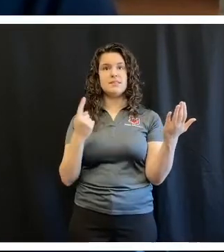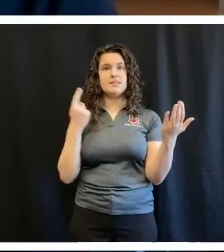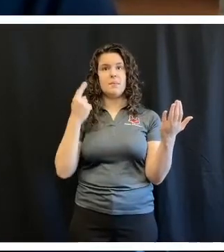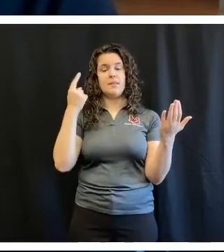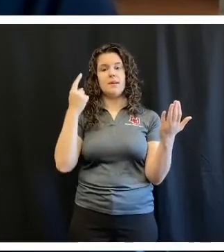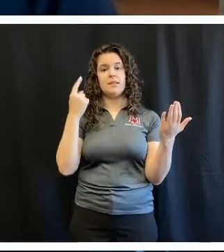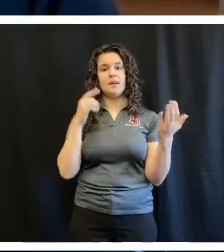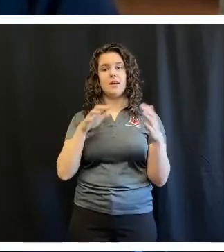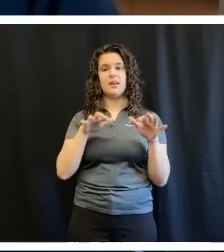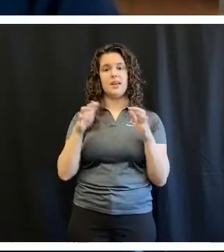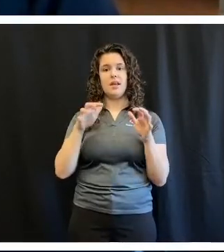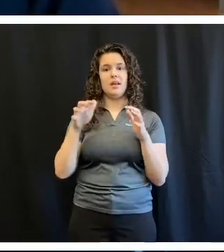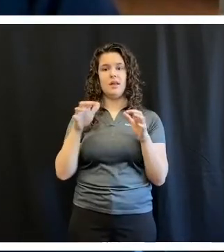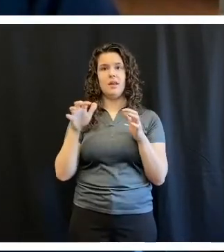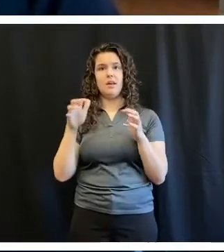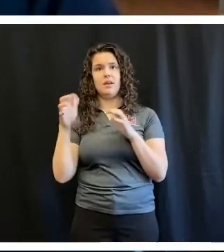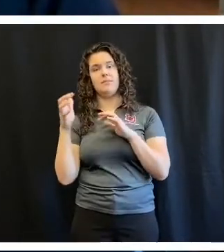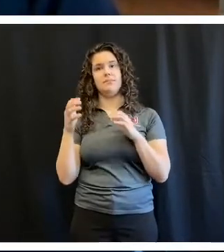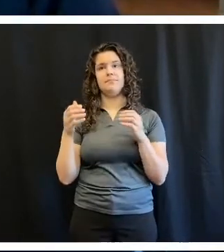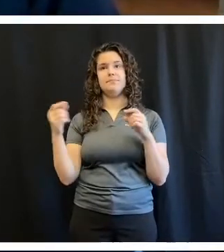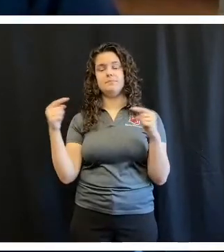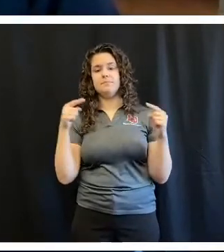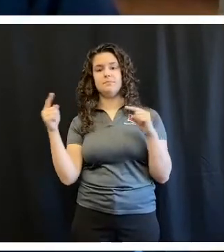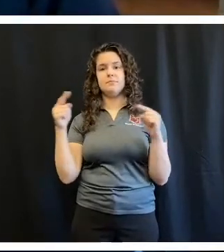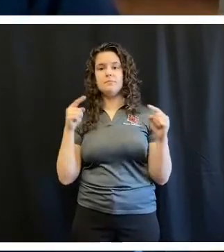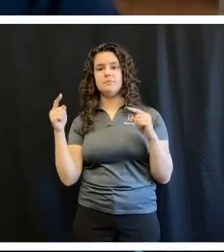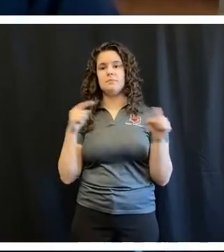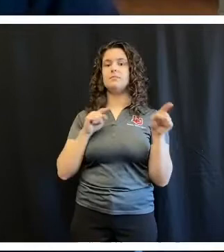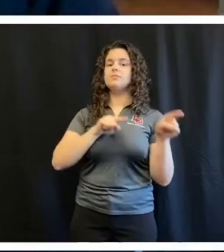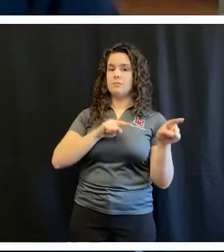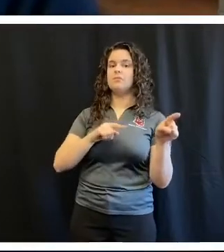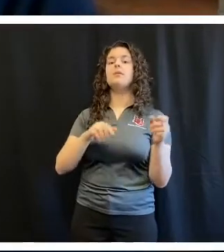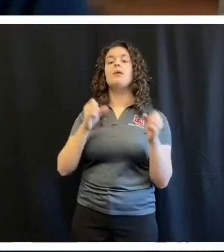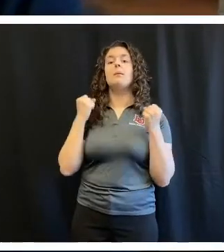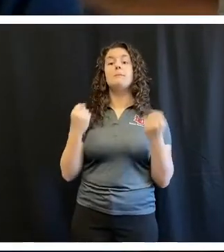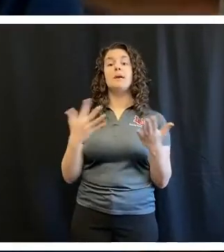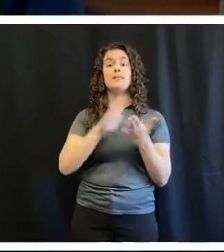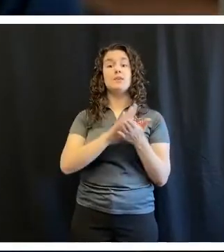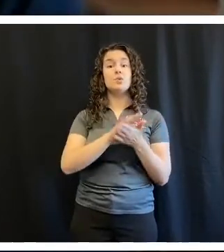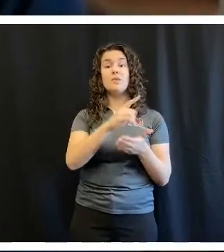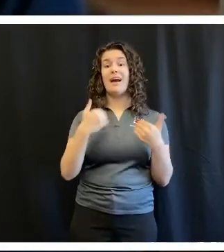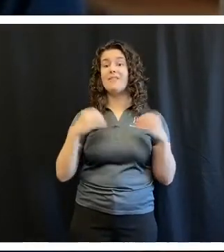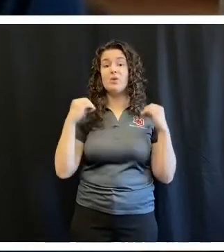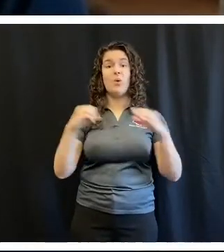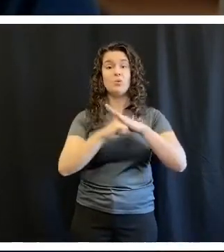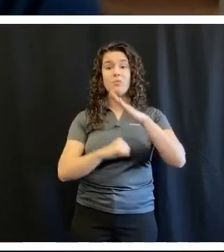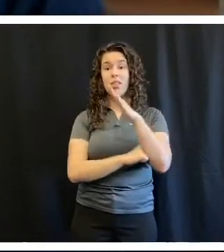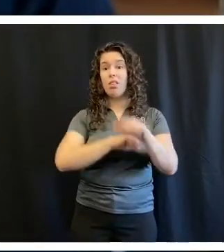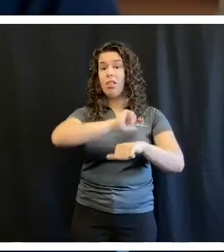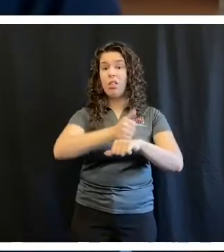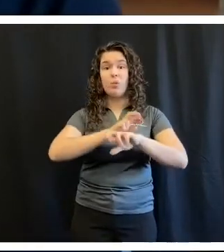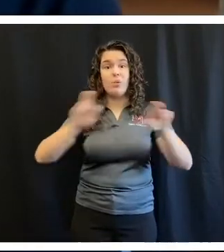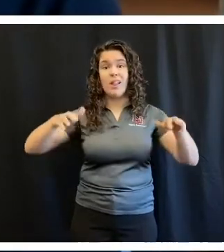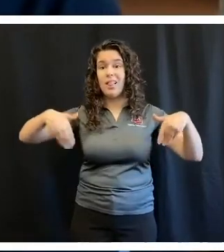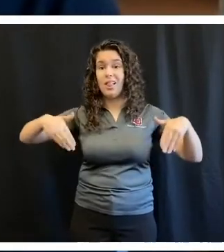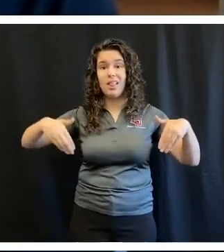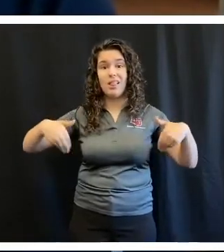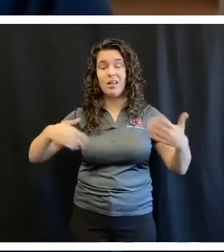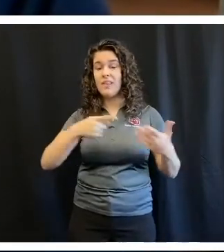for so many of the schools that didn't have any centralized infrastructure in place that could scale up quickly. And then very few of the teachers had